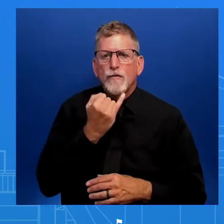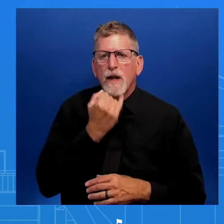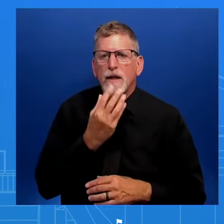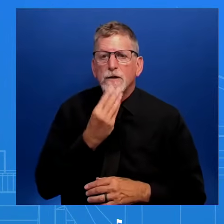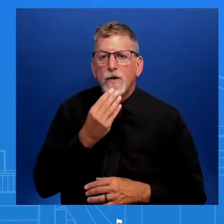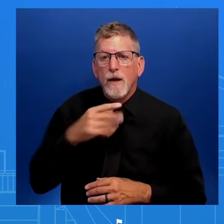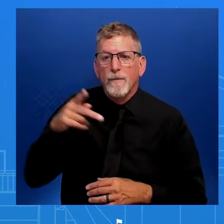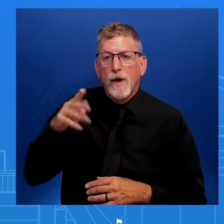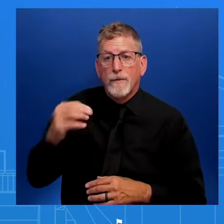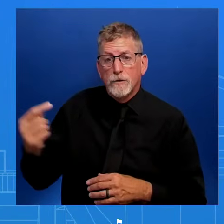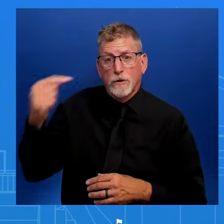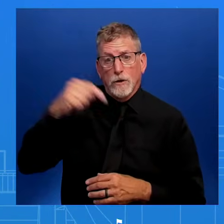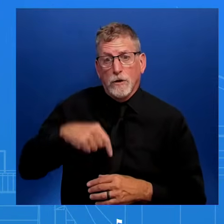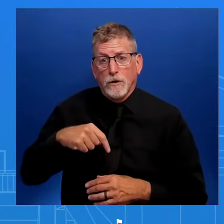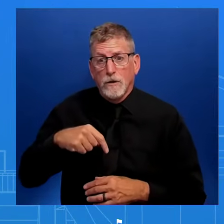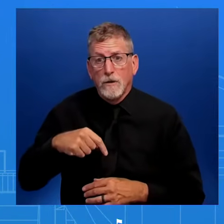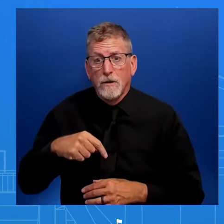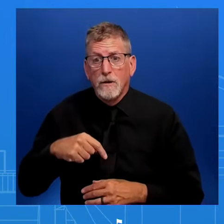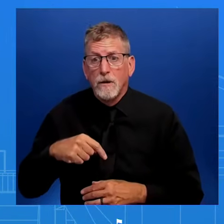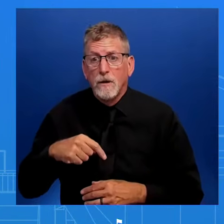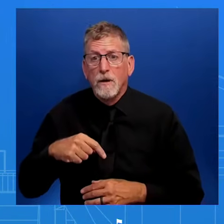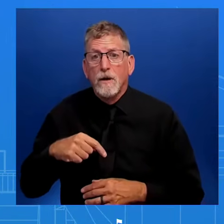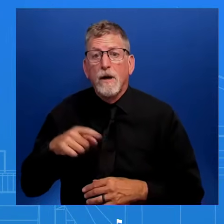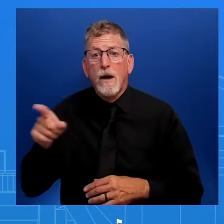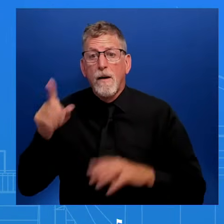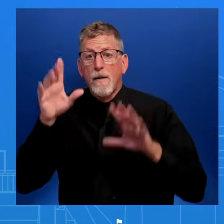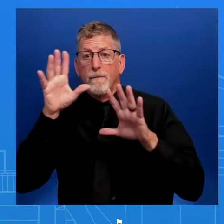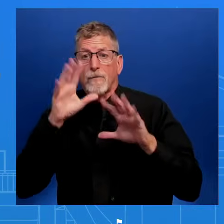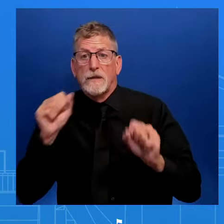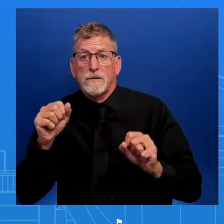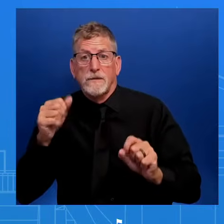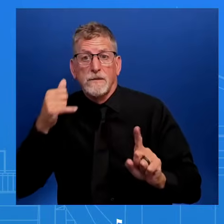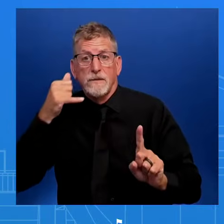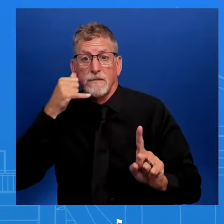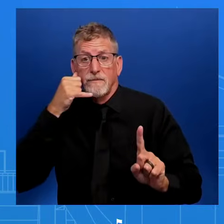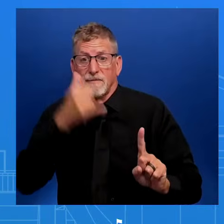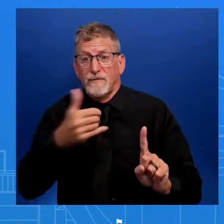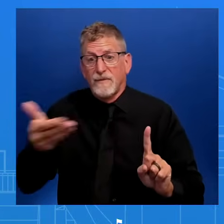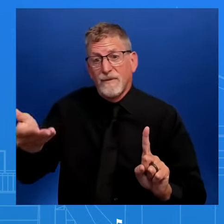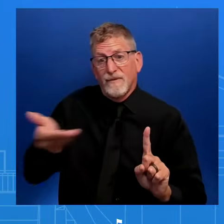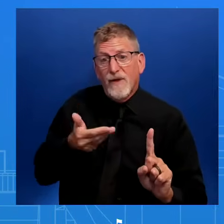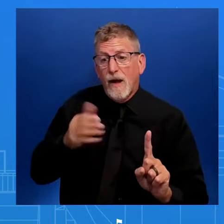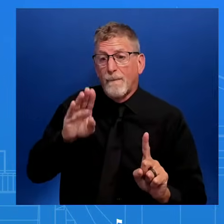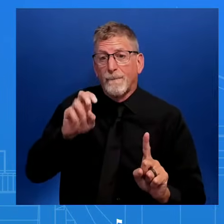I do want to say: This is a president that has done more in the first two years --